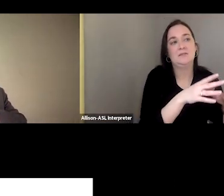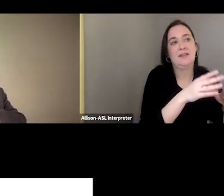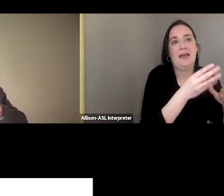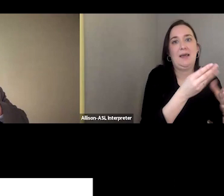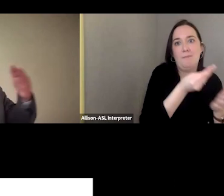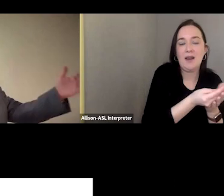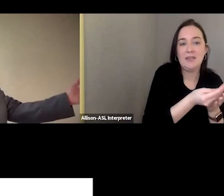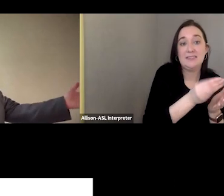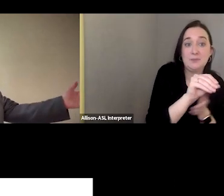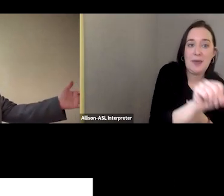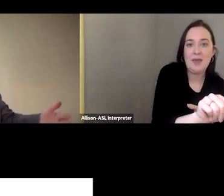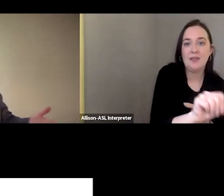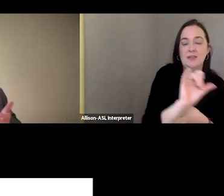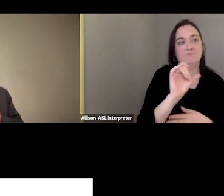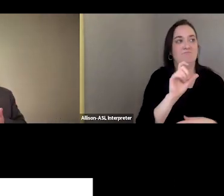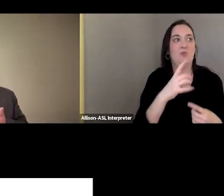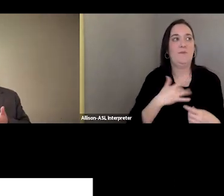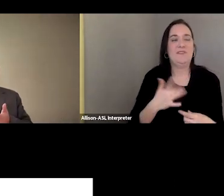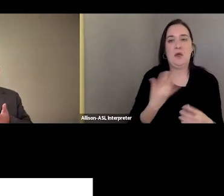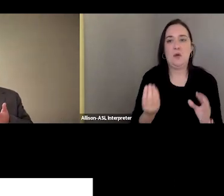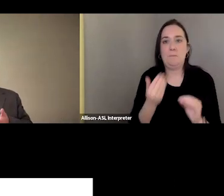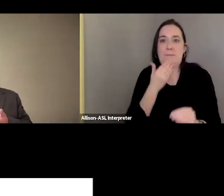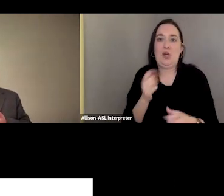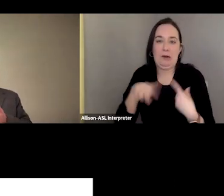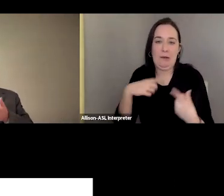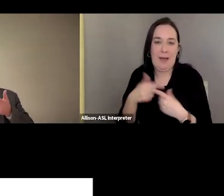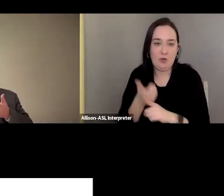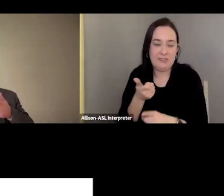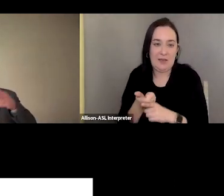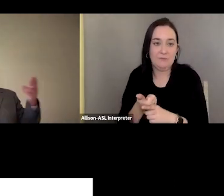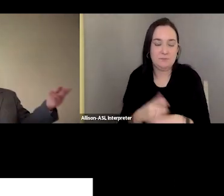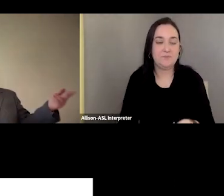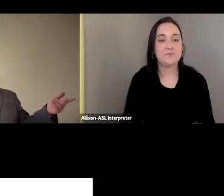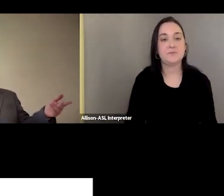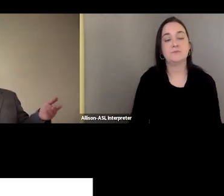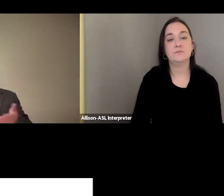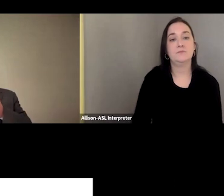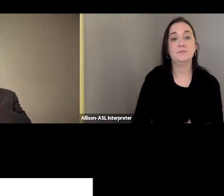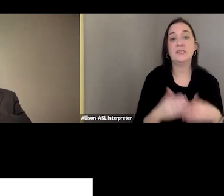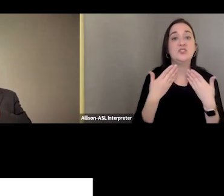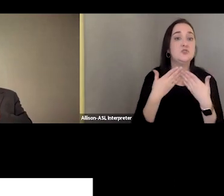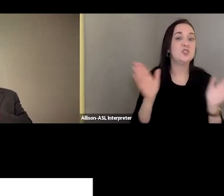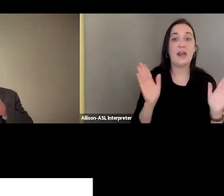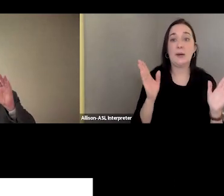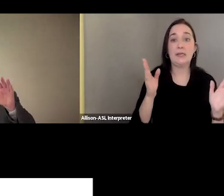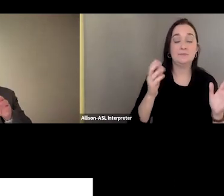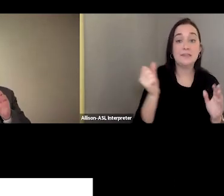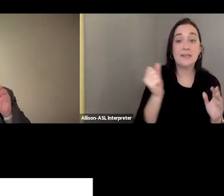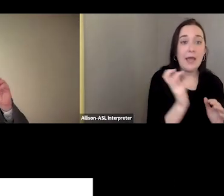has been found in lots of other risk behaviors like alcohol use. Cannabis use actually just generic gambling. All of these things have been found.